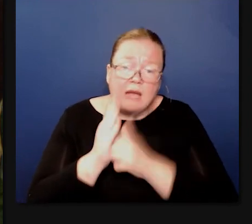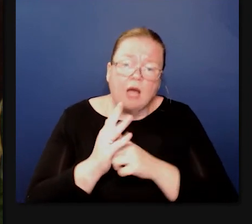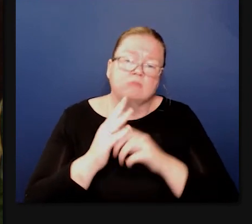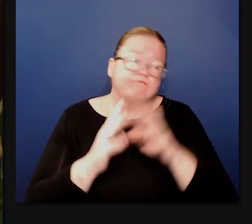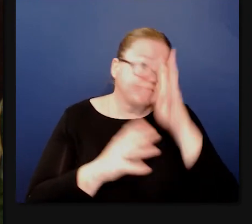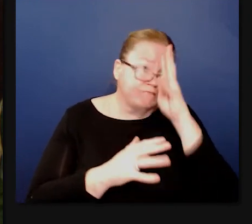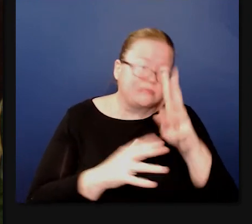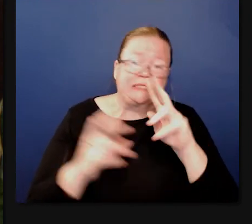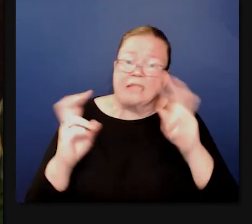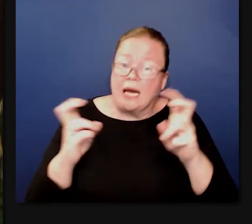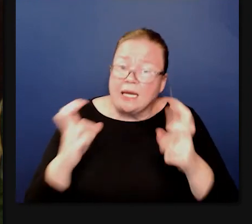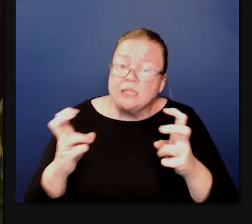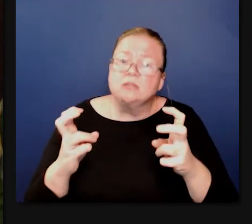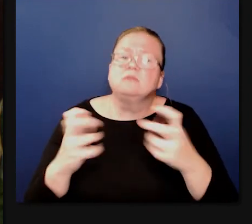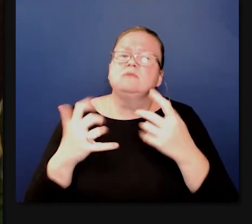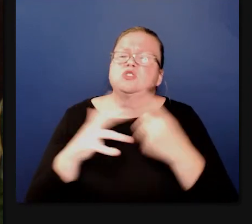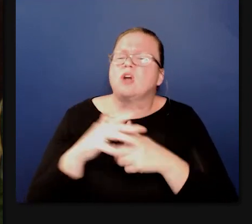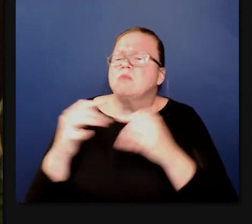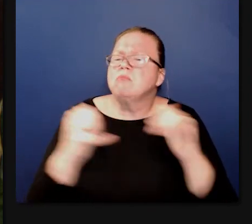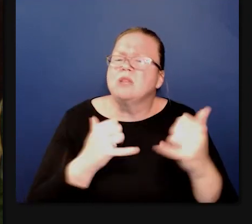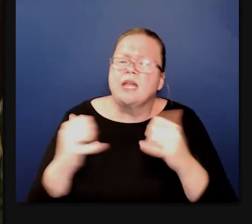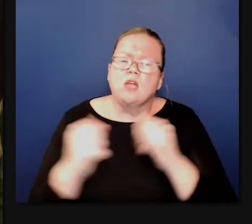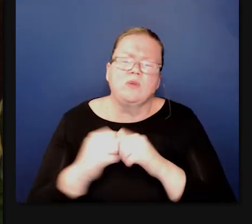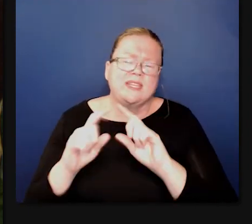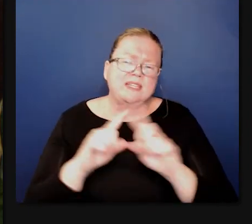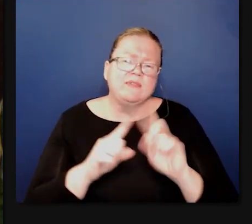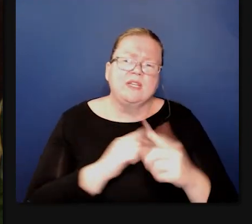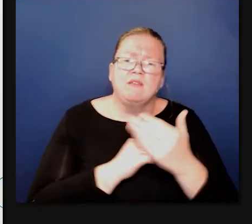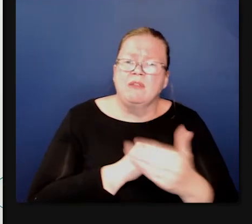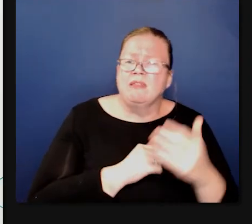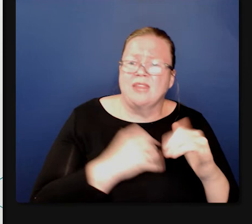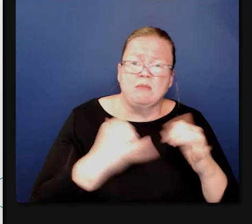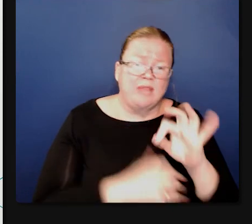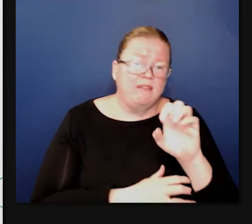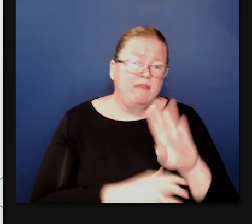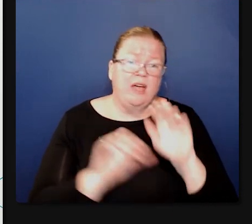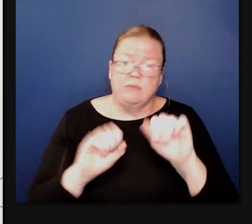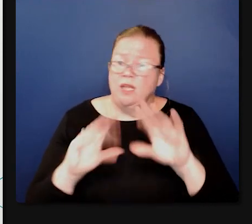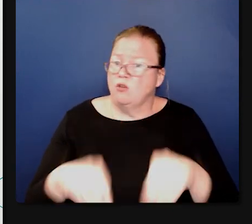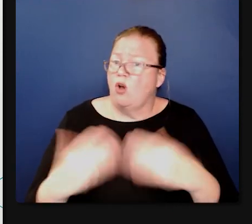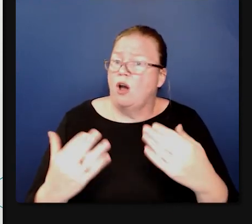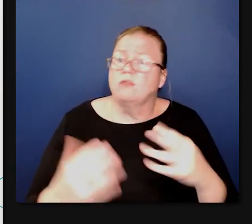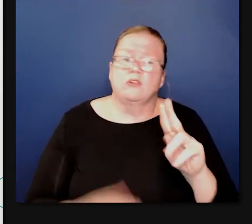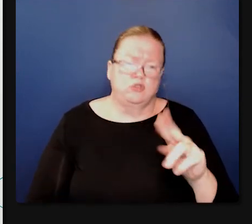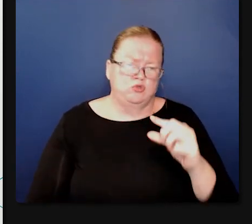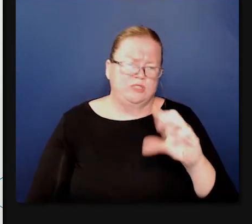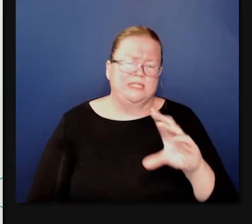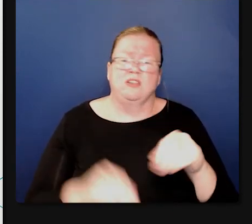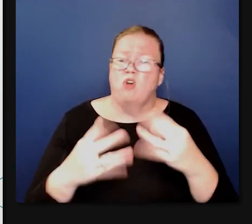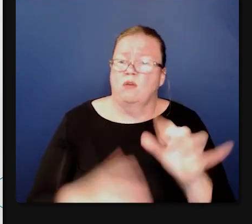create your title and start playing around with all the different things PlayFab has to offer, UGC has to offer.